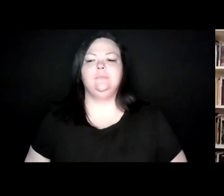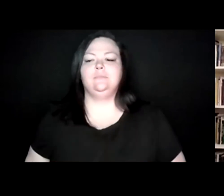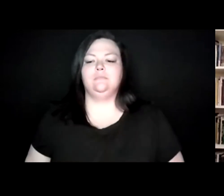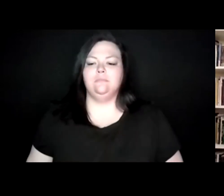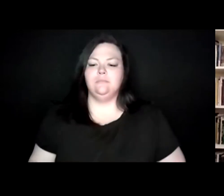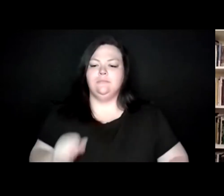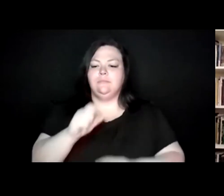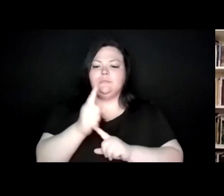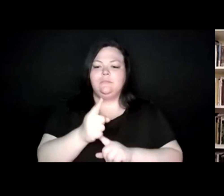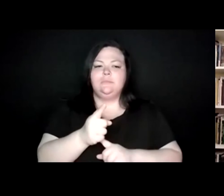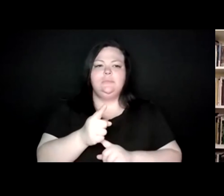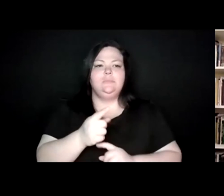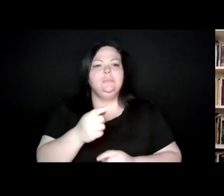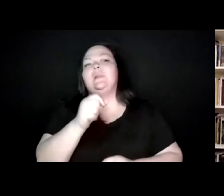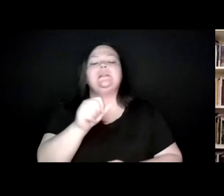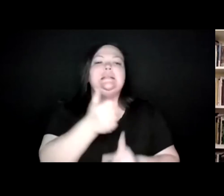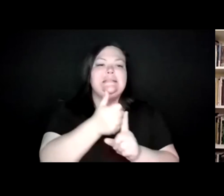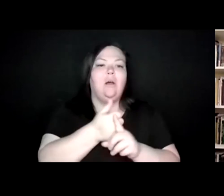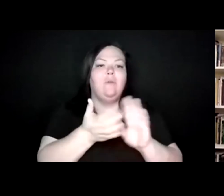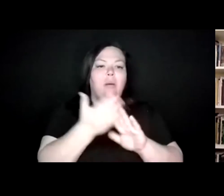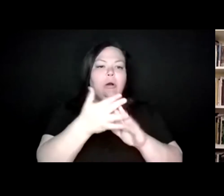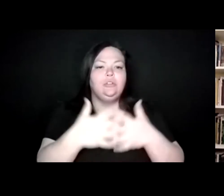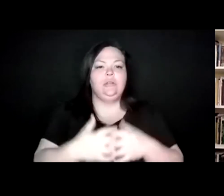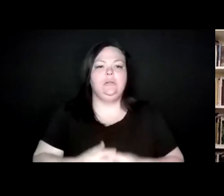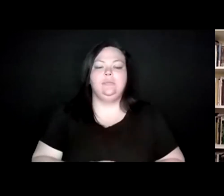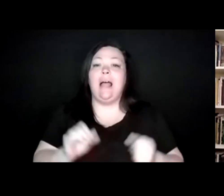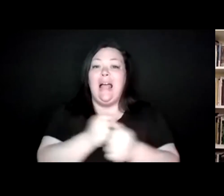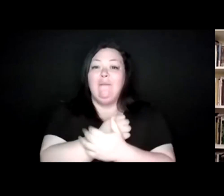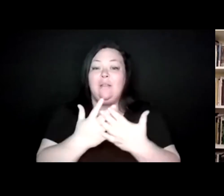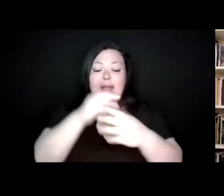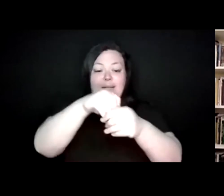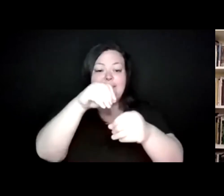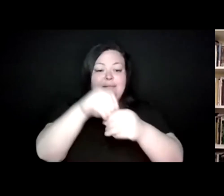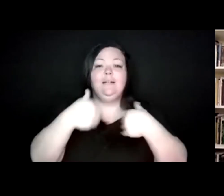in. "Self-operating Machines" Everything is a clock inside, geared/